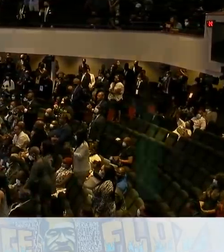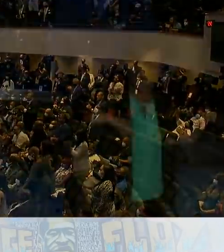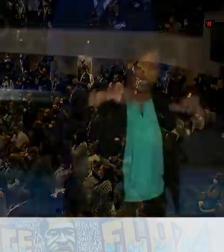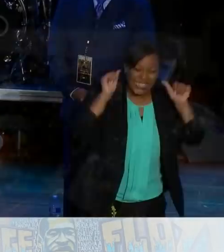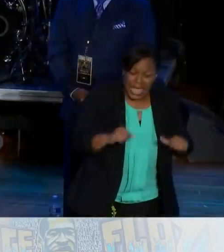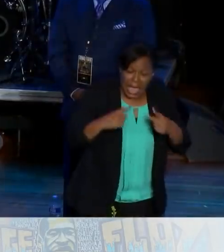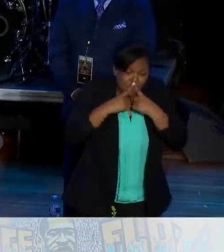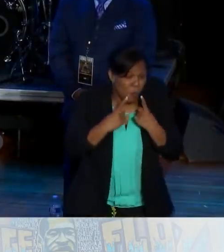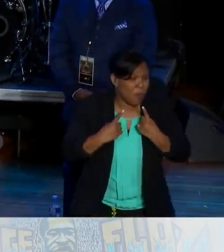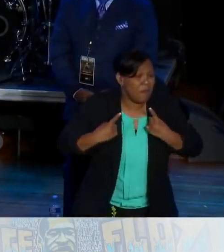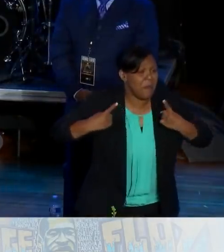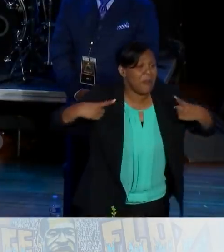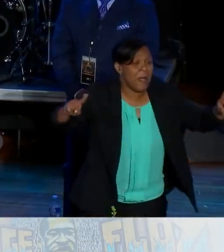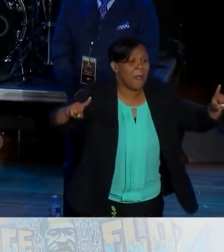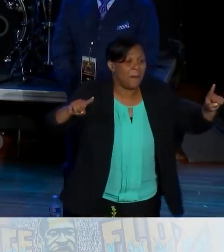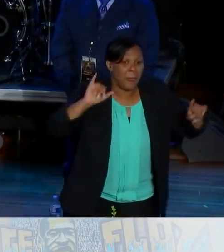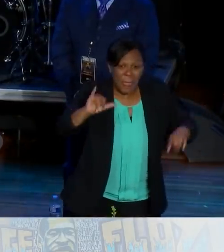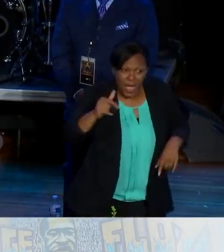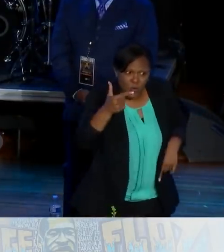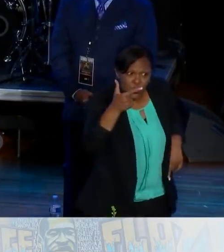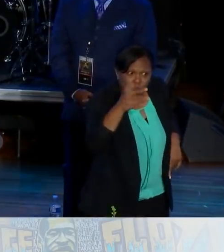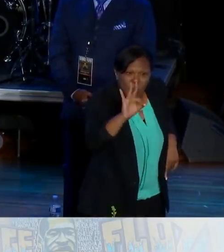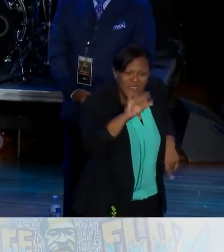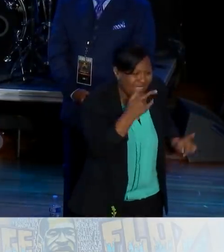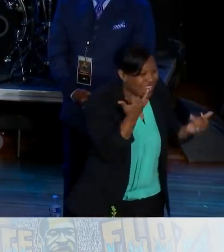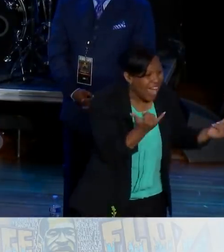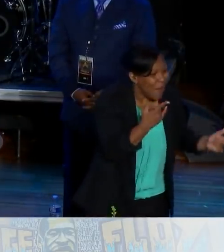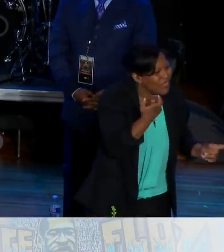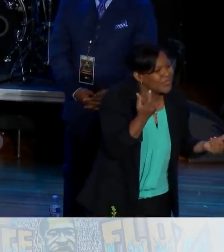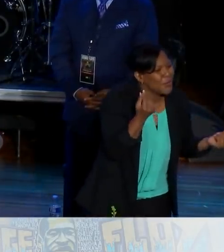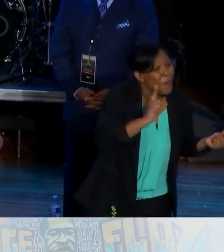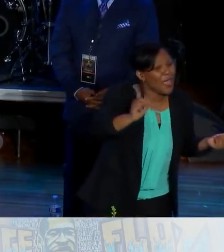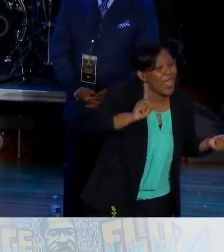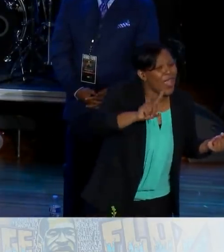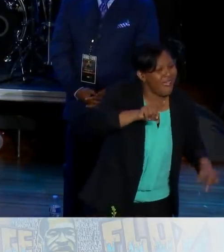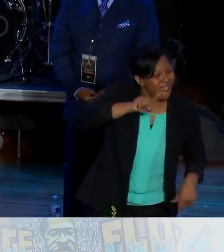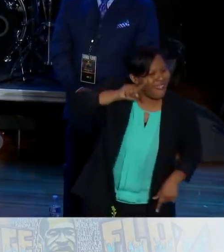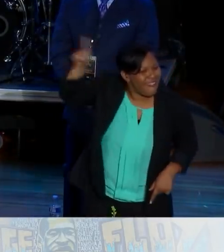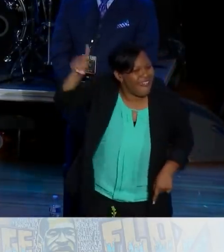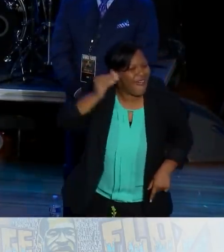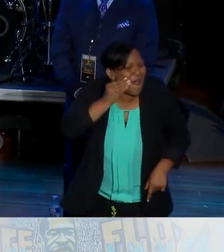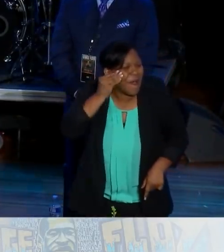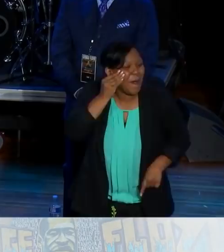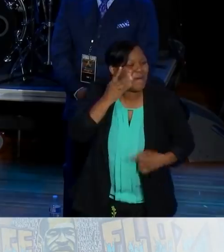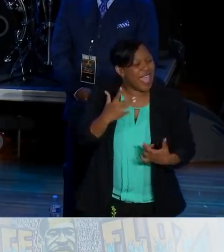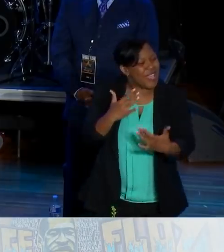GOD SHALL, GOD WILL, GOD ALWAYS HAS, HE'LL MAKE THE WAY FOR HIS CHILDREN. GO ON HOME, GEORGE.